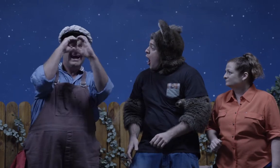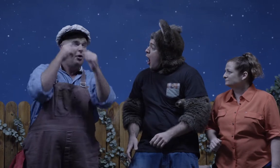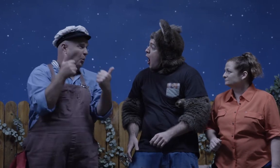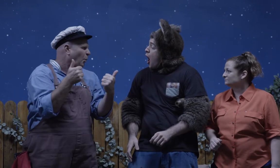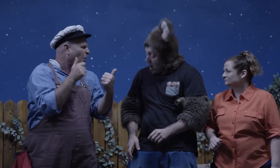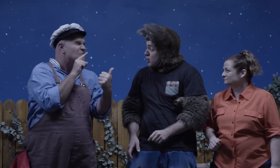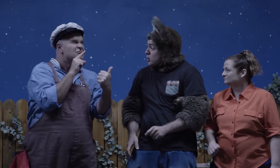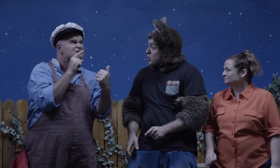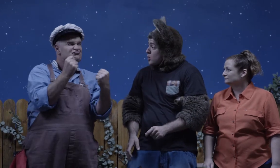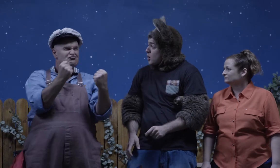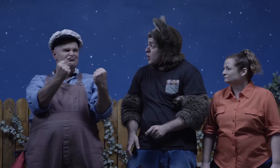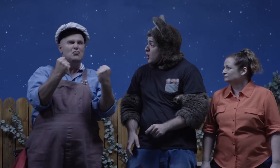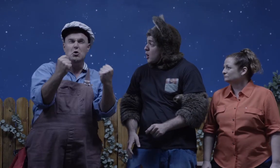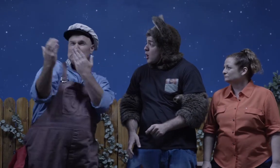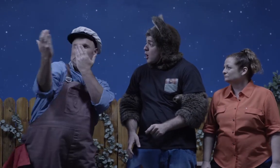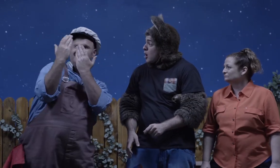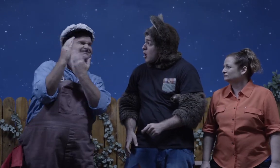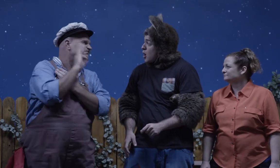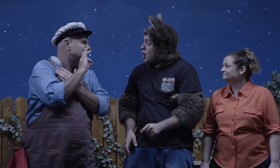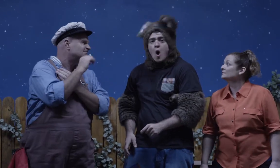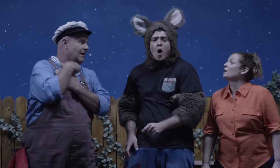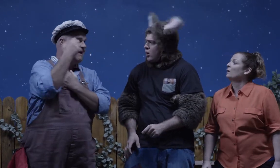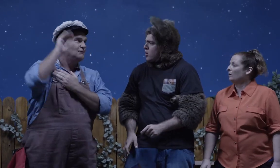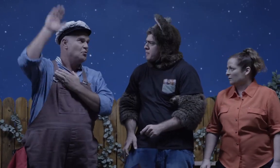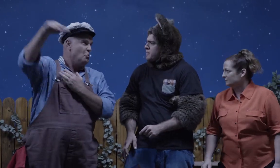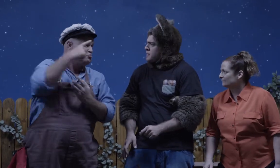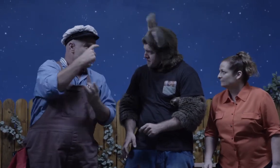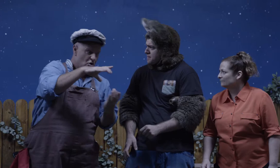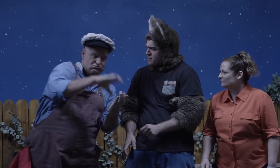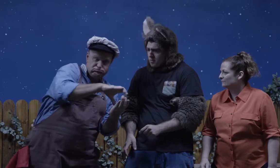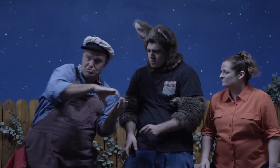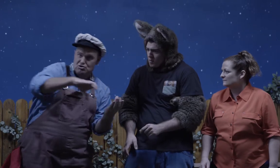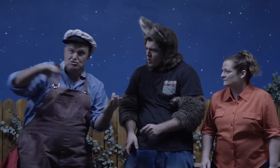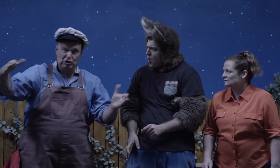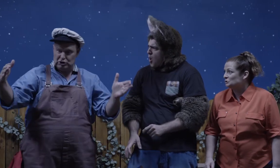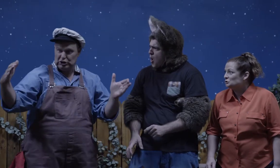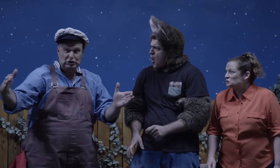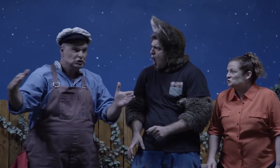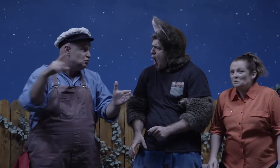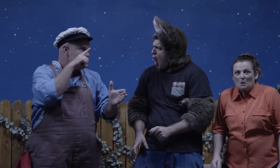won't give you a really good, close look at the moon. I have a bigger telescope at home.